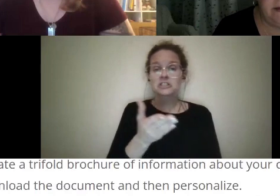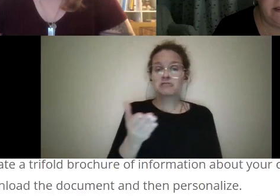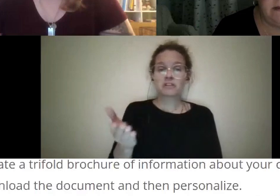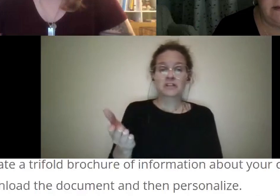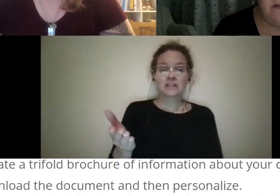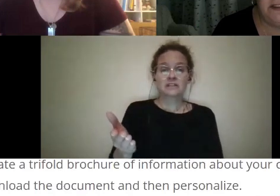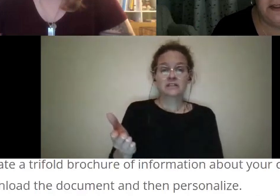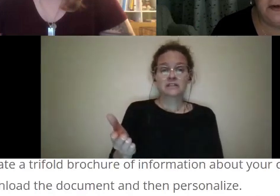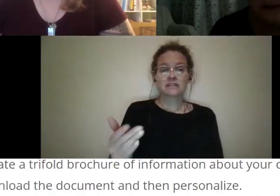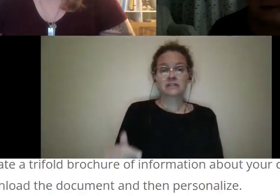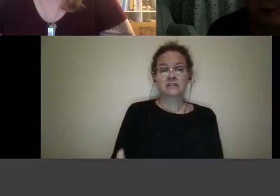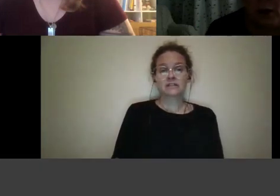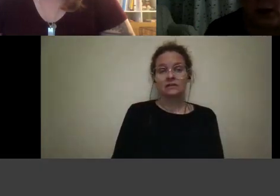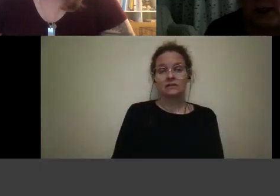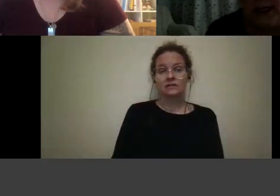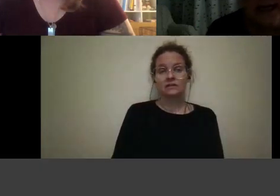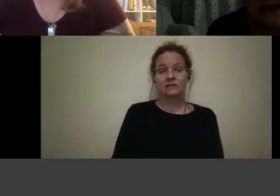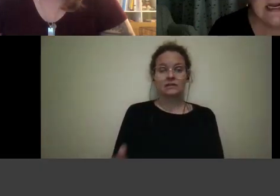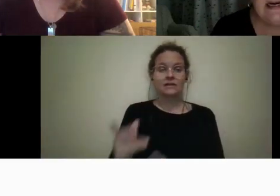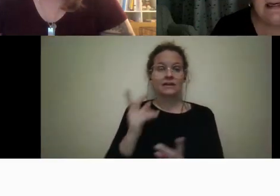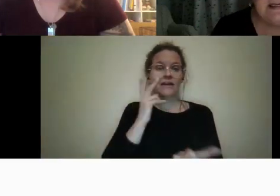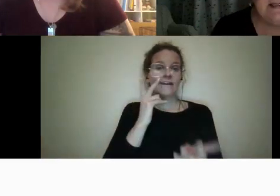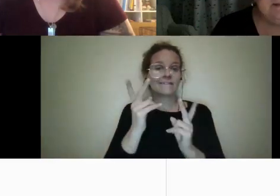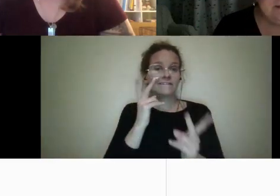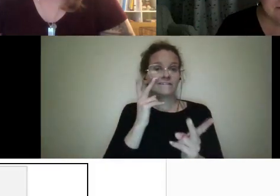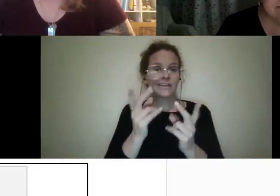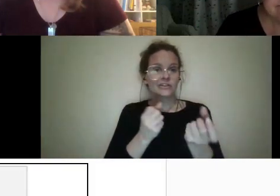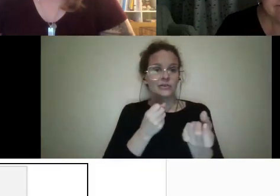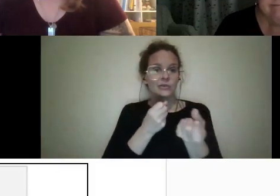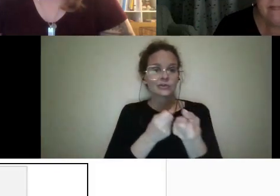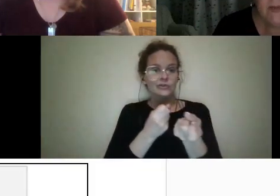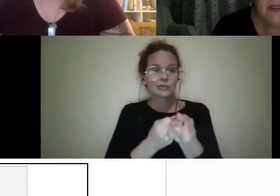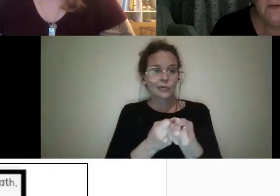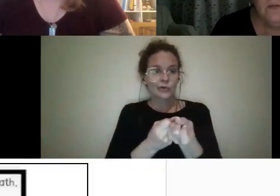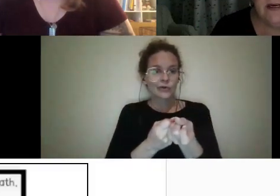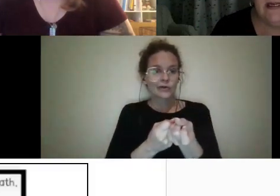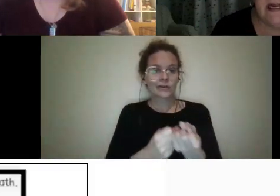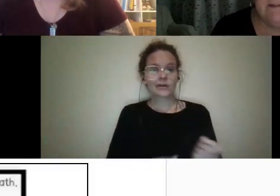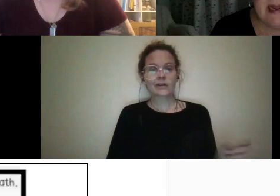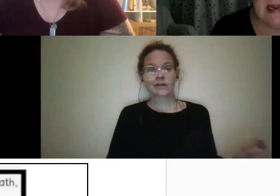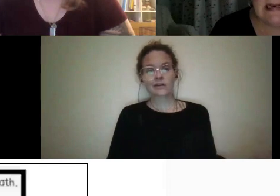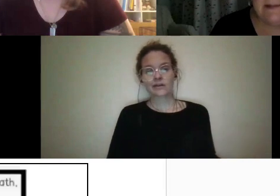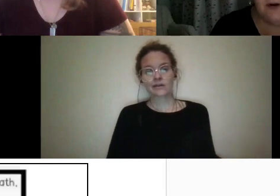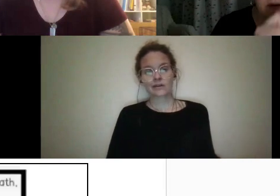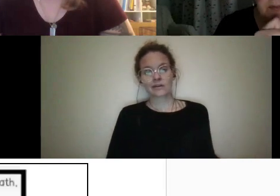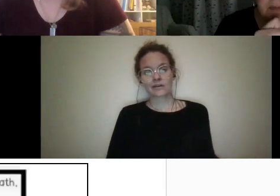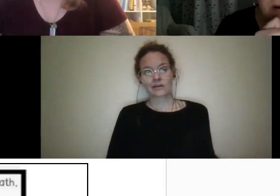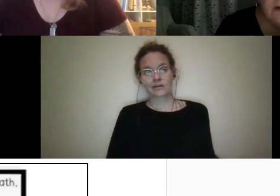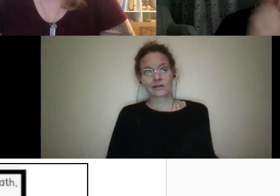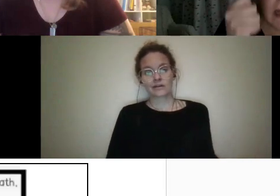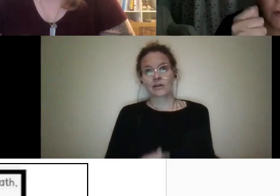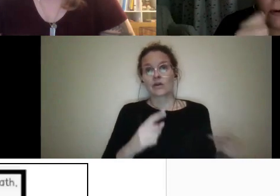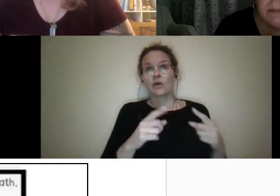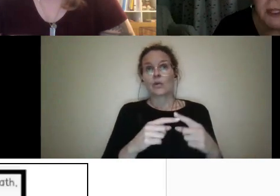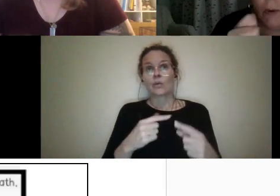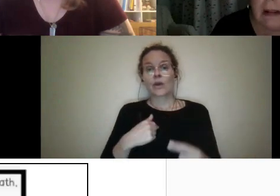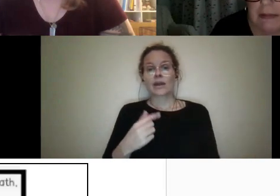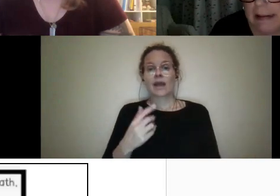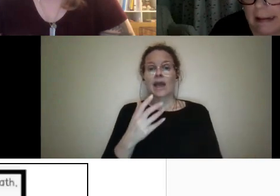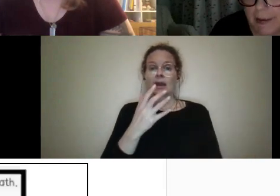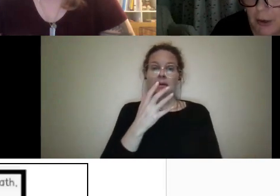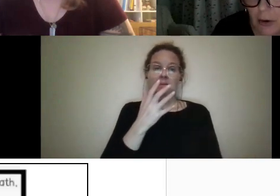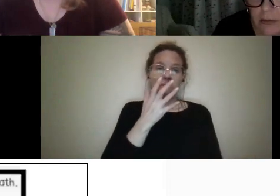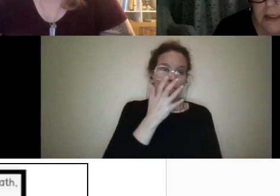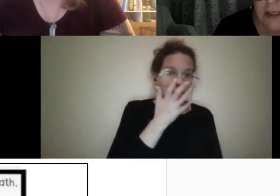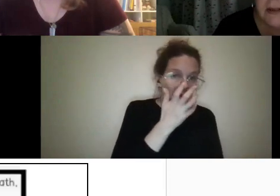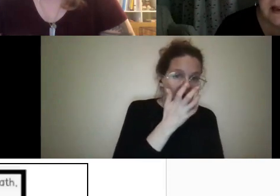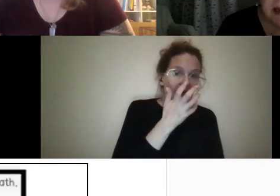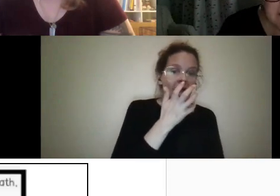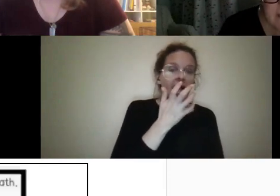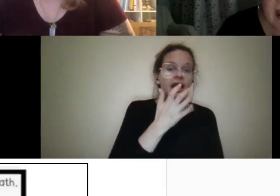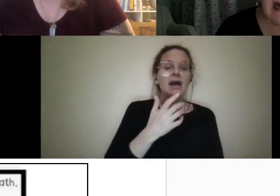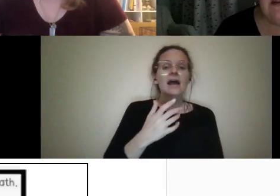some visual support. When I'm mad I'm going to smell the flower and blow out the candle. Take